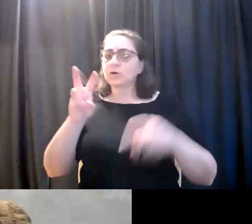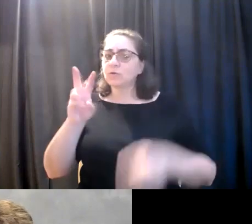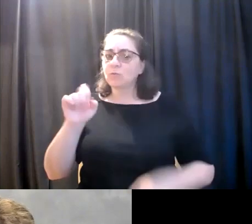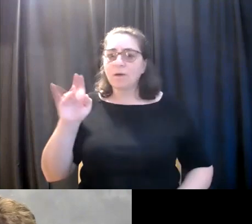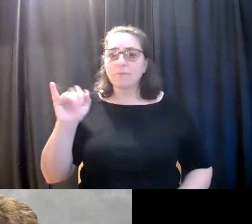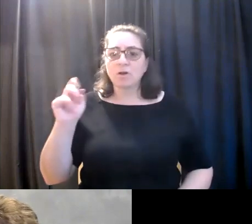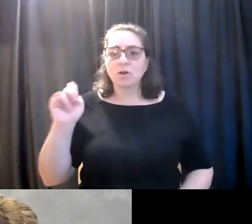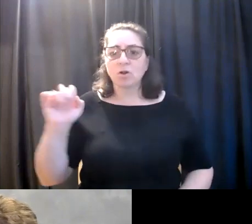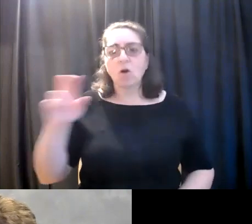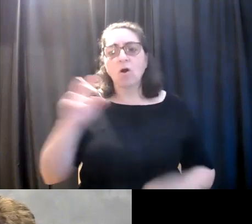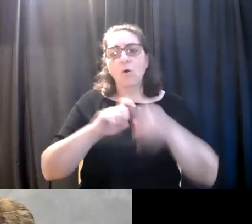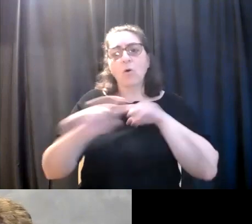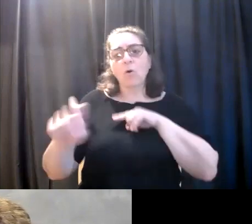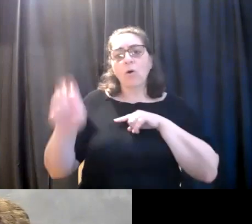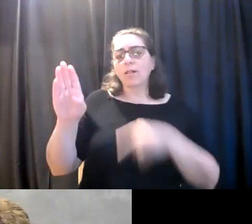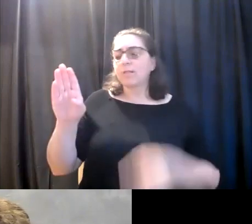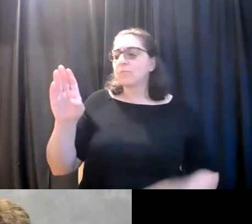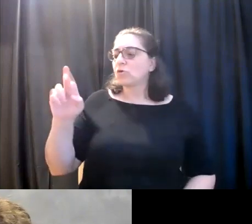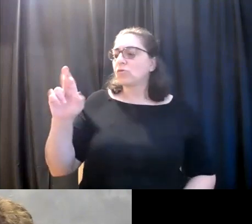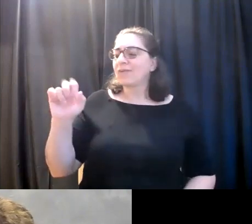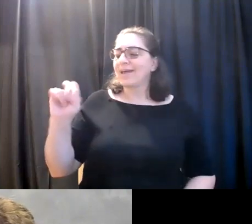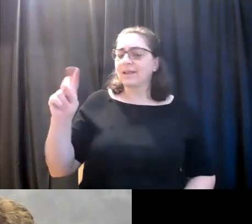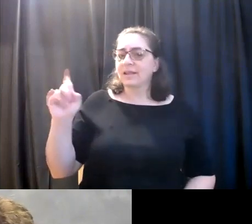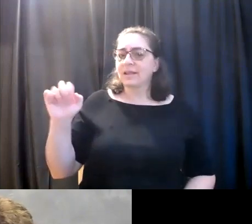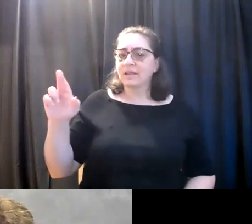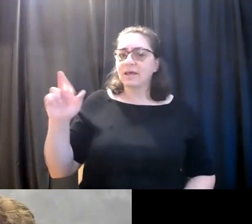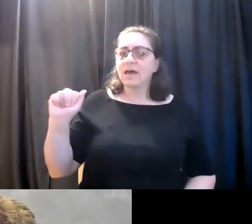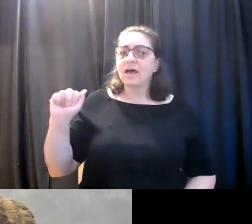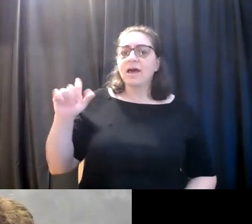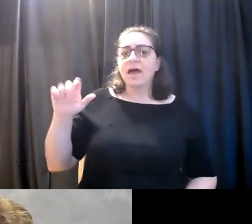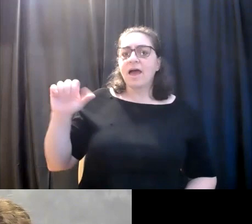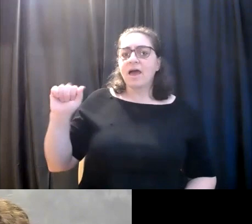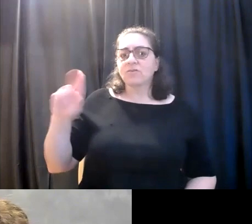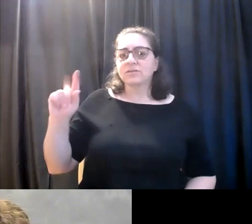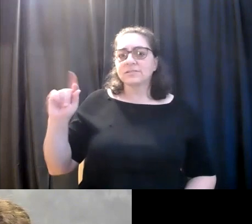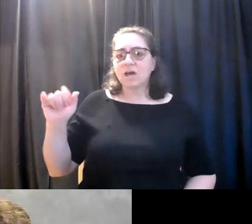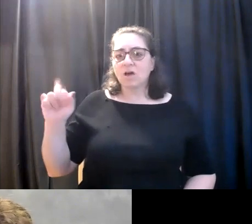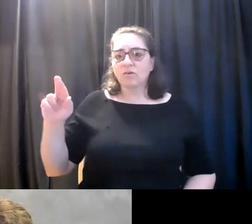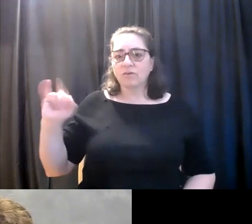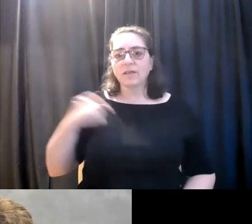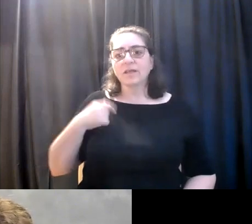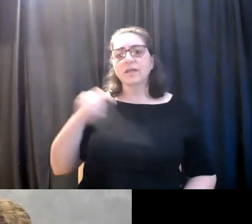pleasure of working with every day, is a assistant director of outreach and strategic initiatives